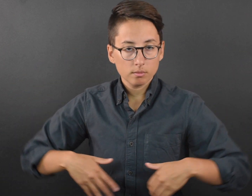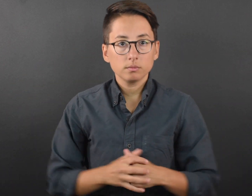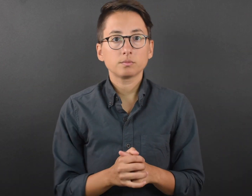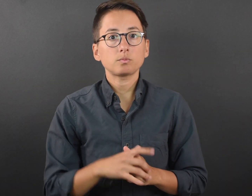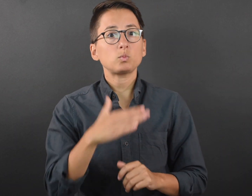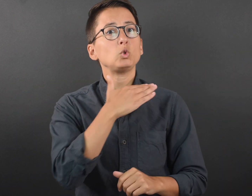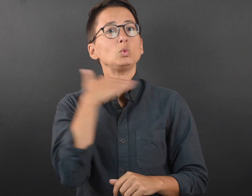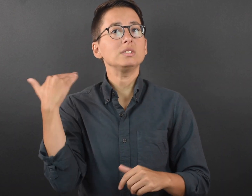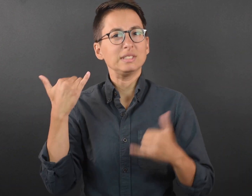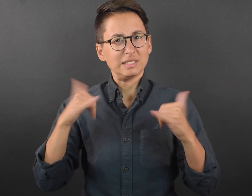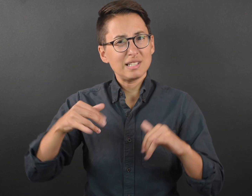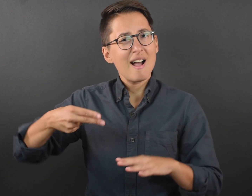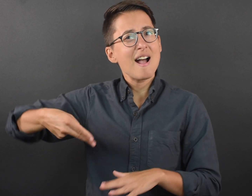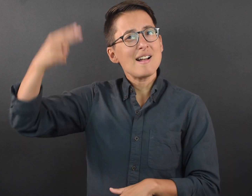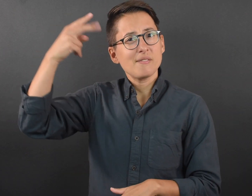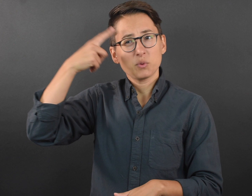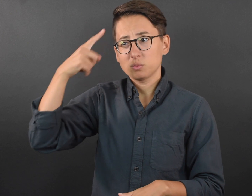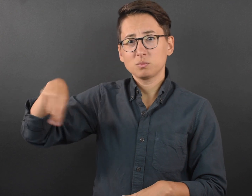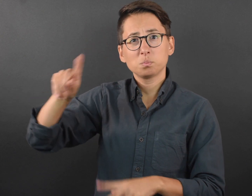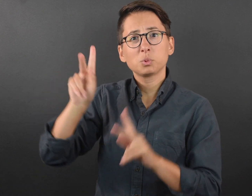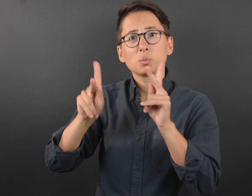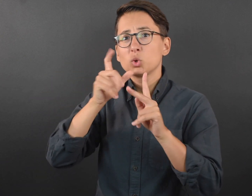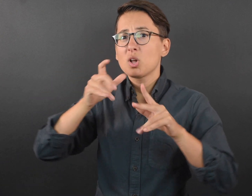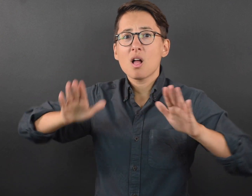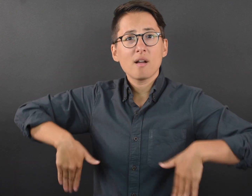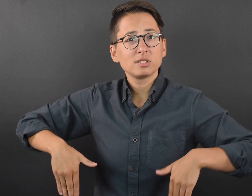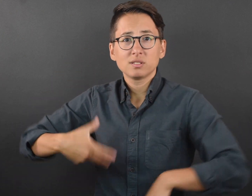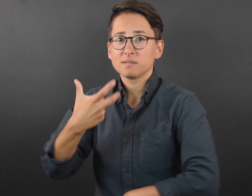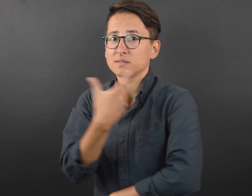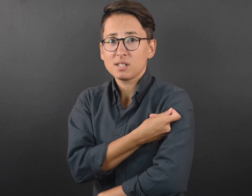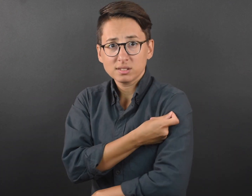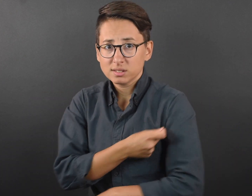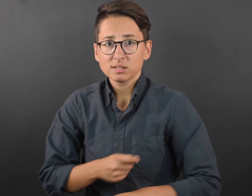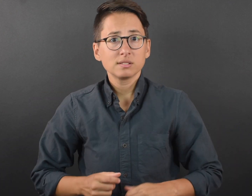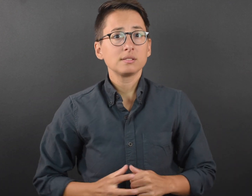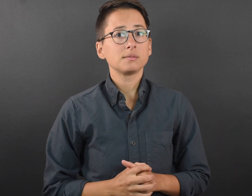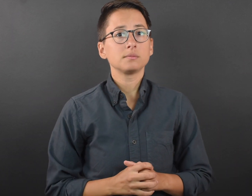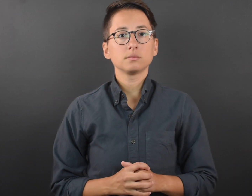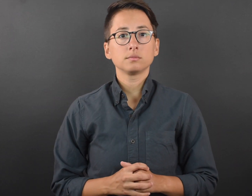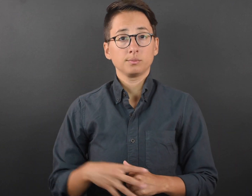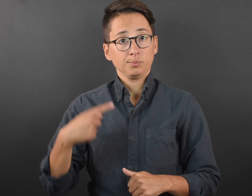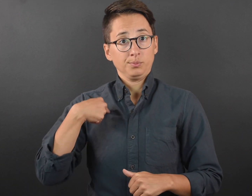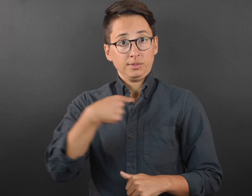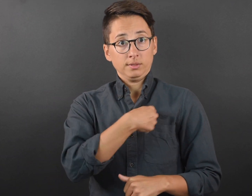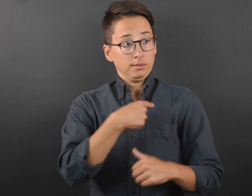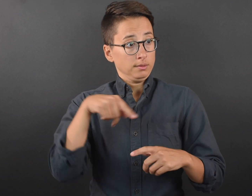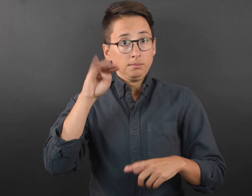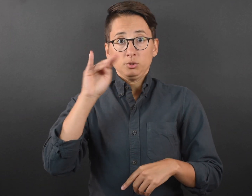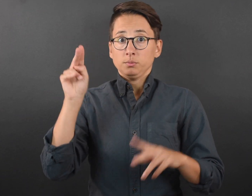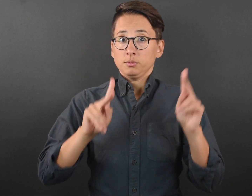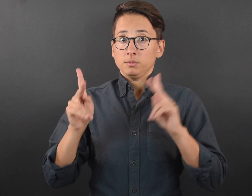the risk is still especially high for those who are not yet vaccinated.